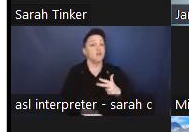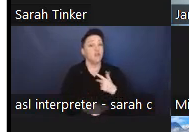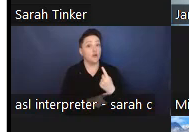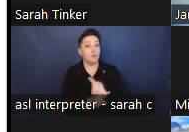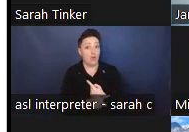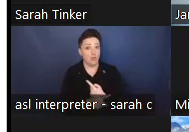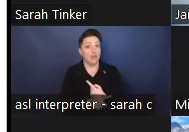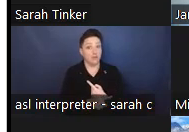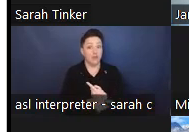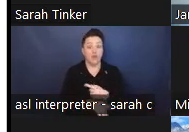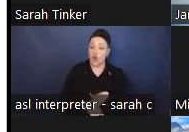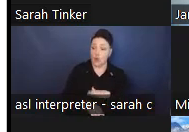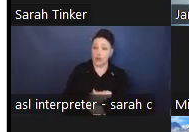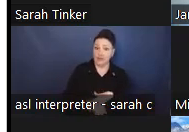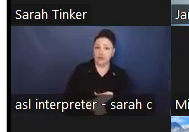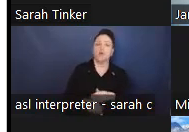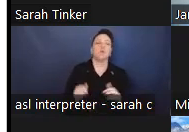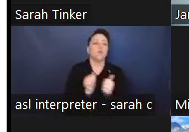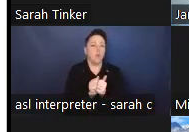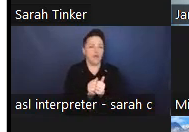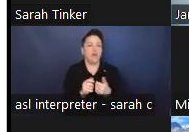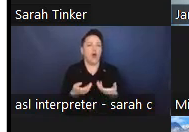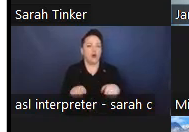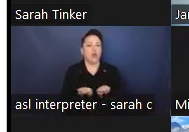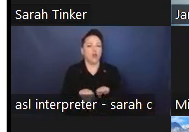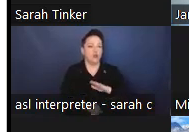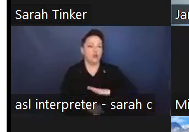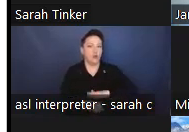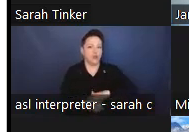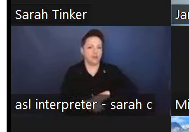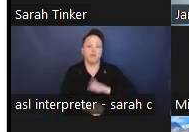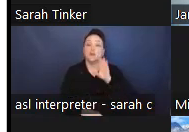also get a closure notice that's something we expect to start happening in October so